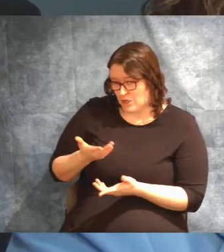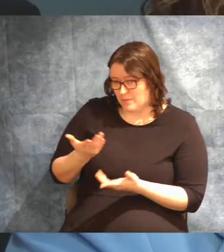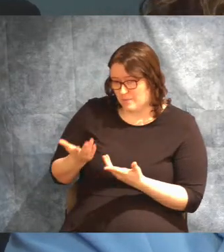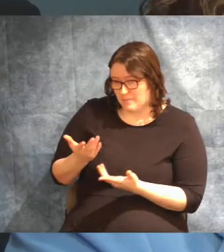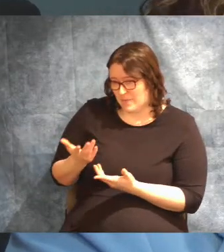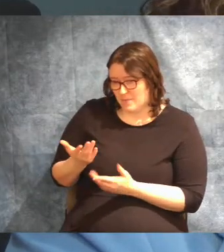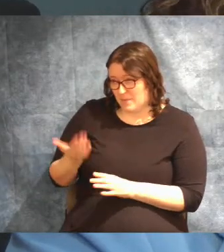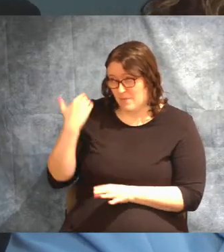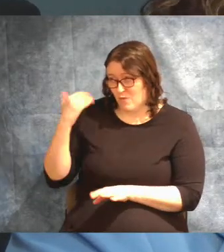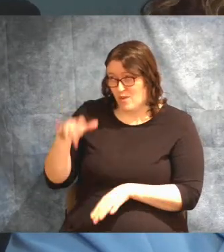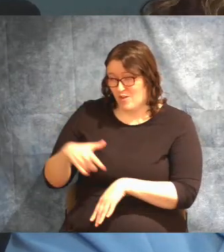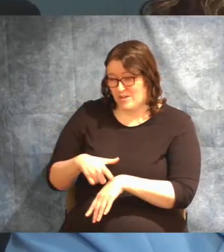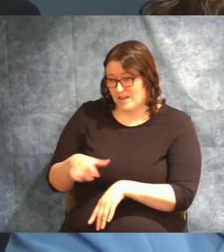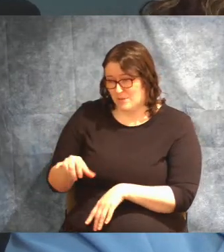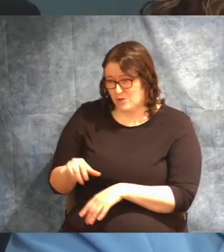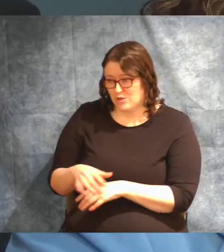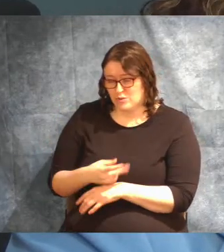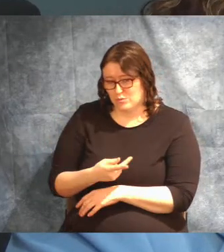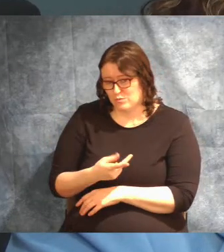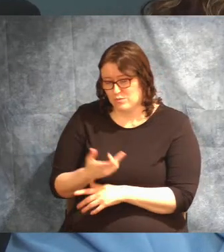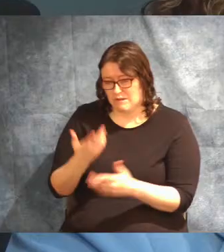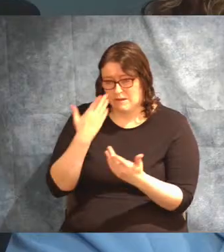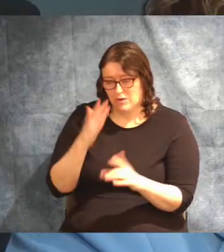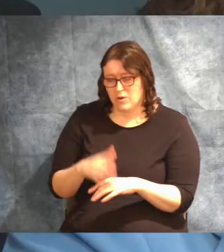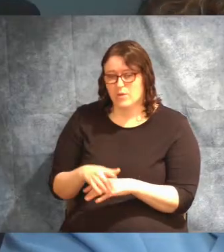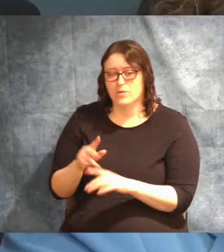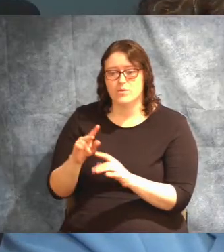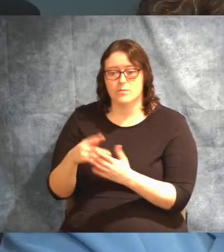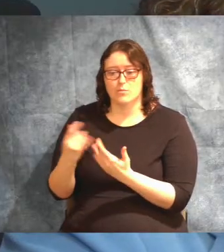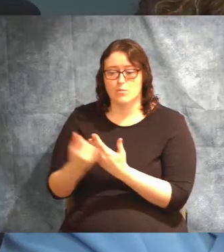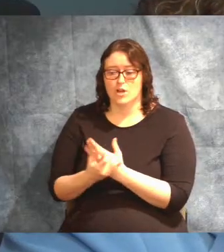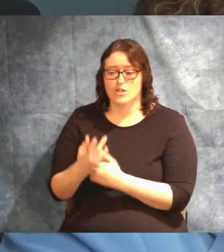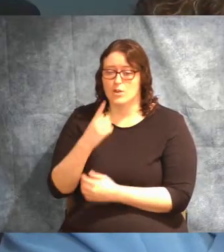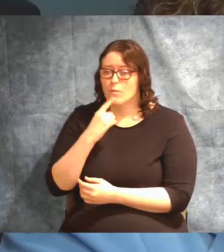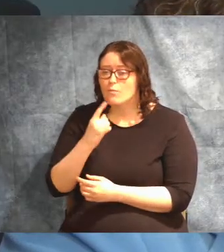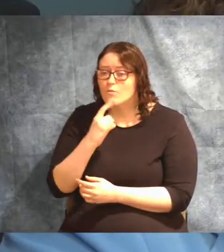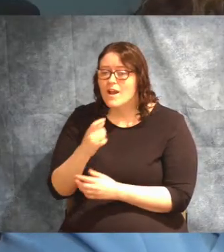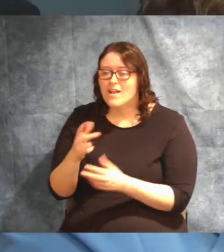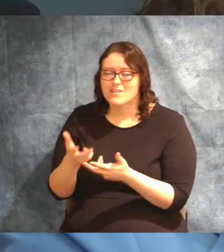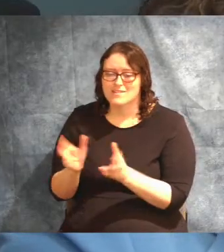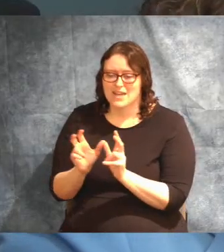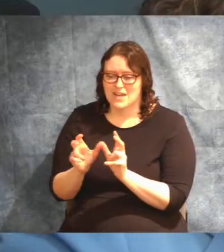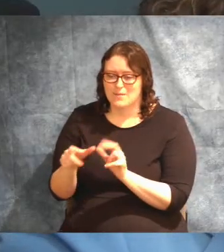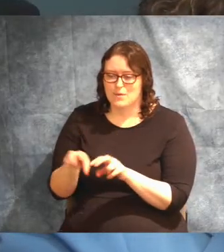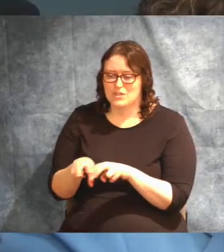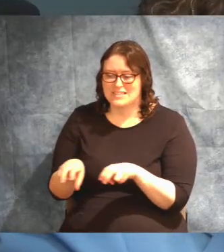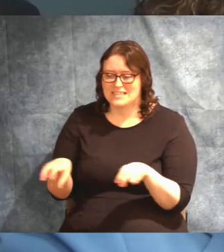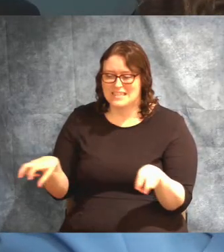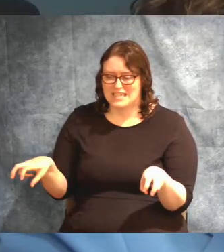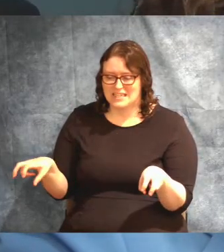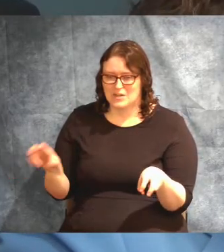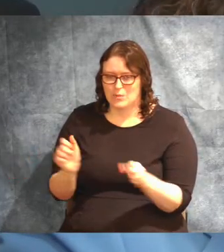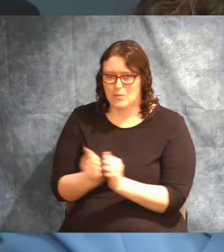their time. There was a project at the Reds and they did a seating project with our second chance